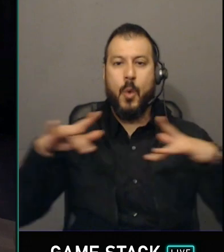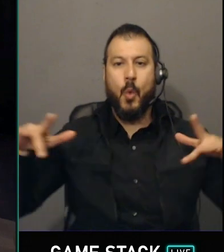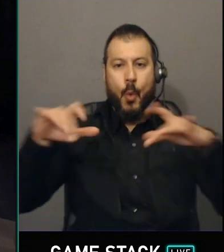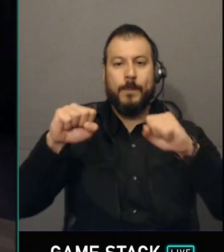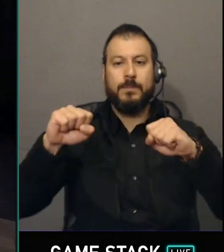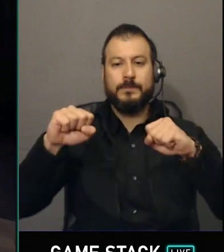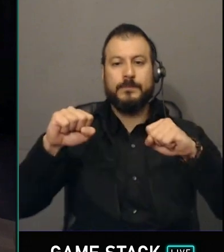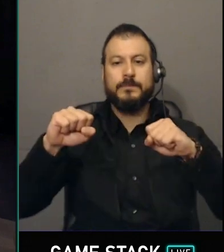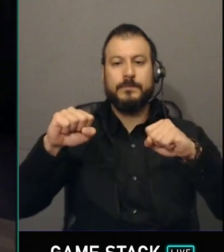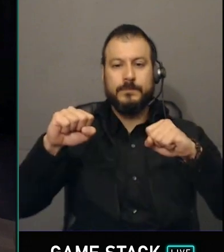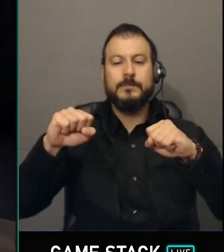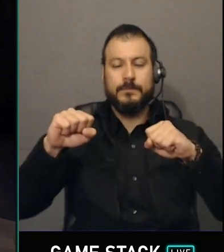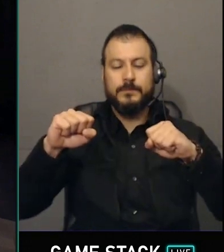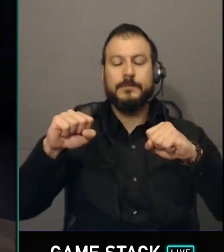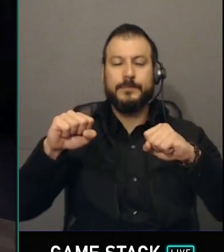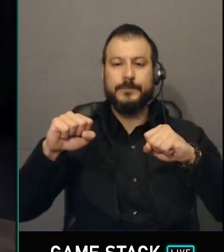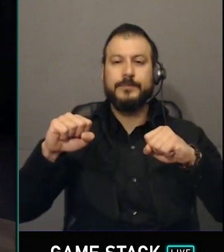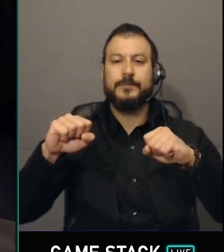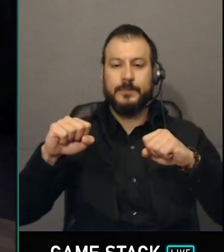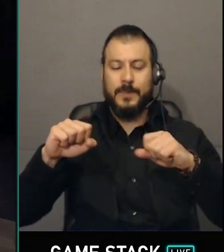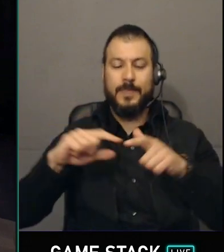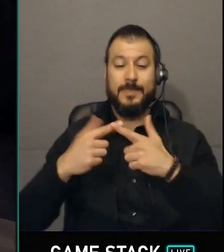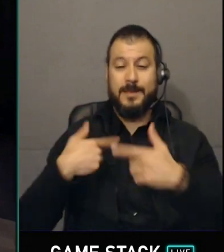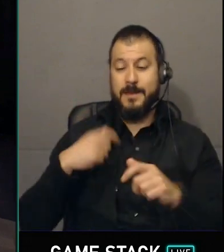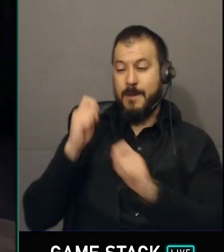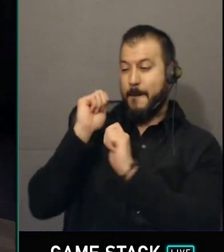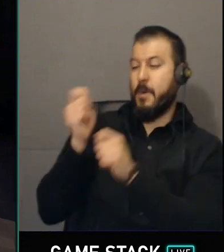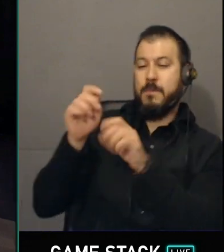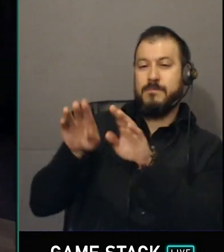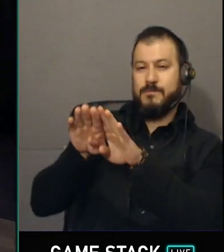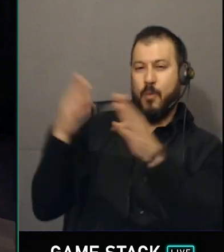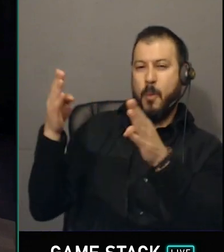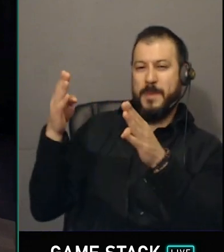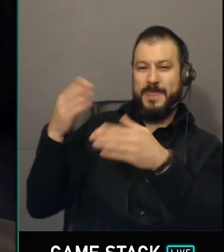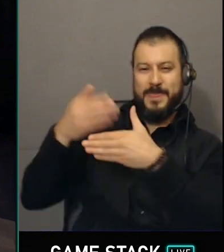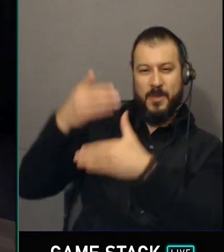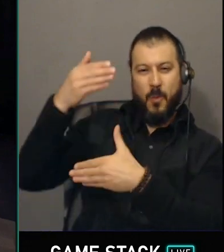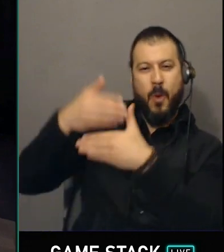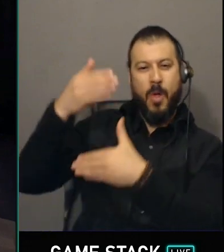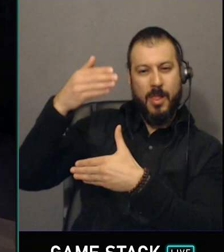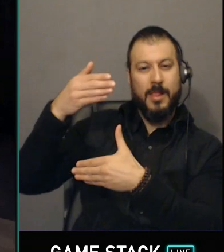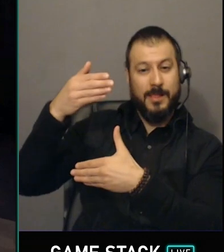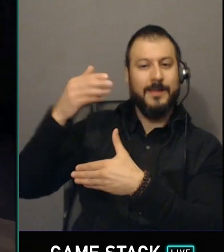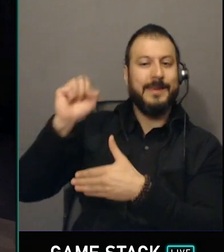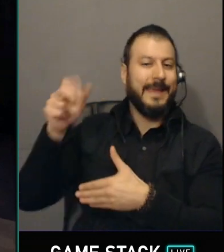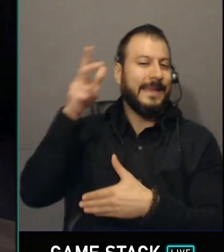outside that. I broke a wall to the side and I could start to hear the sounds. So that technology